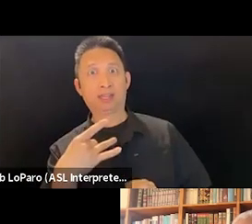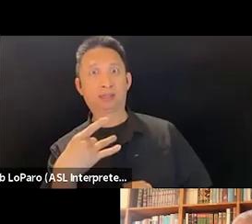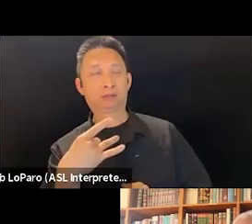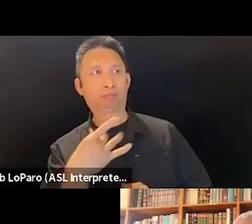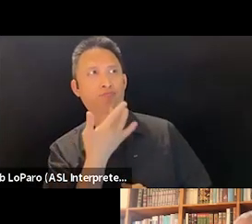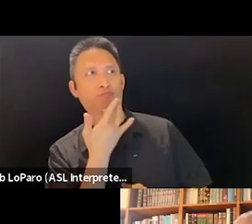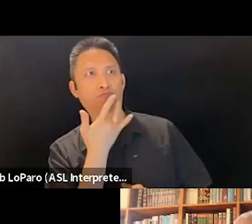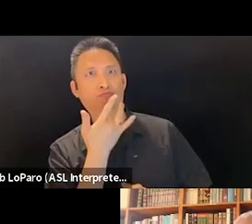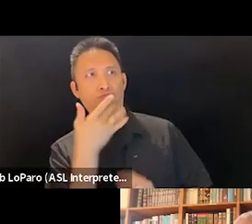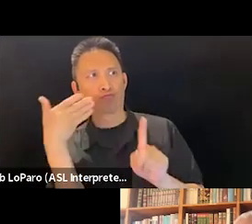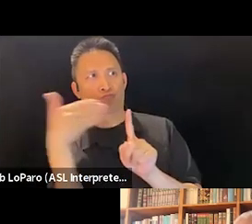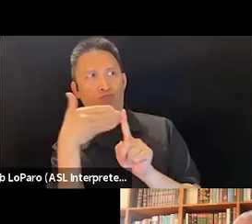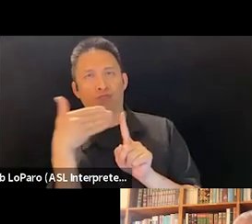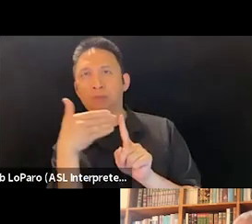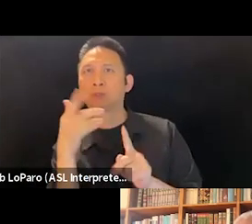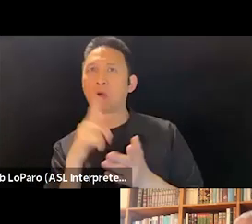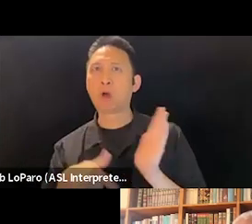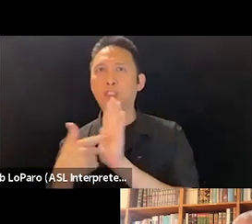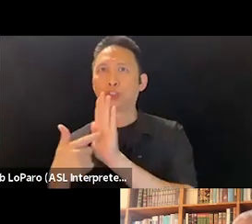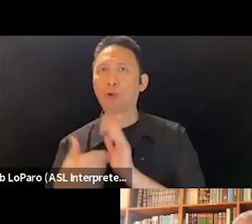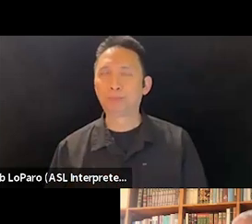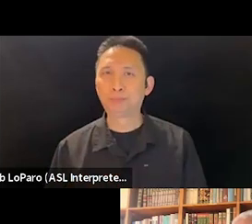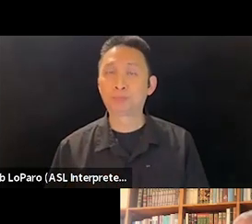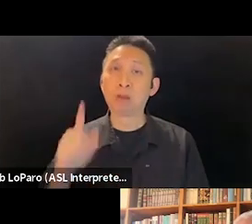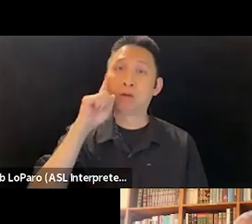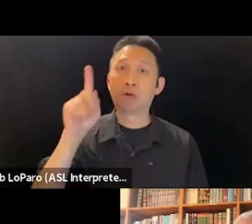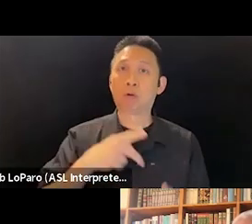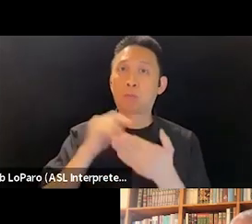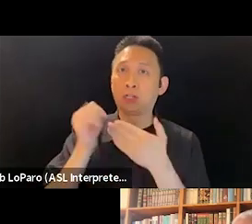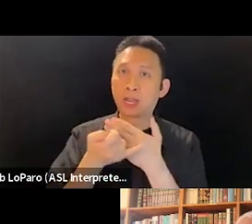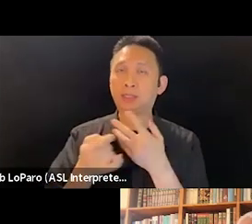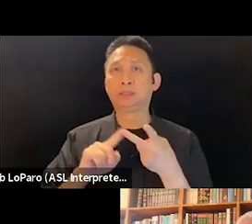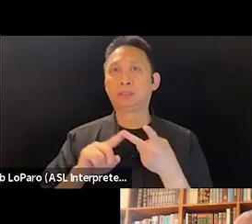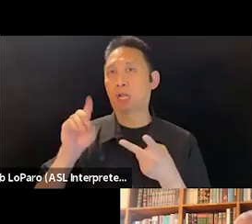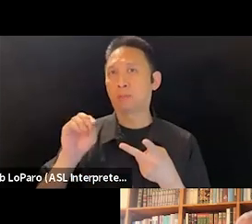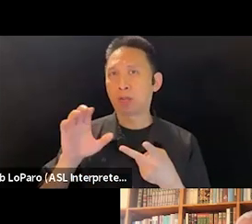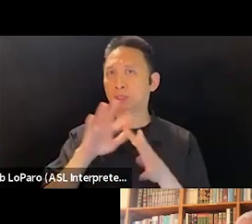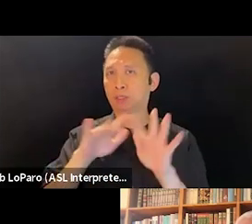So when it comes to projects or documentaries, we select, we filter and everything.